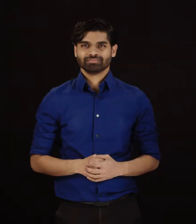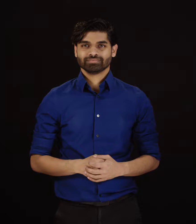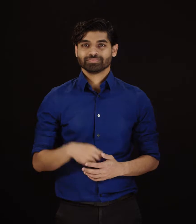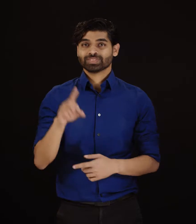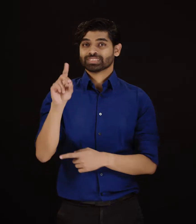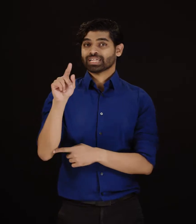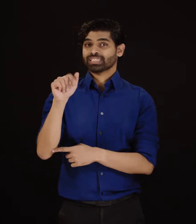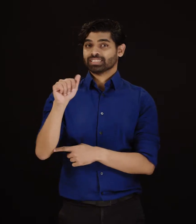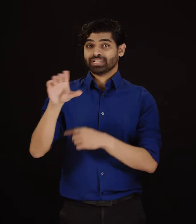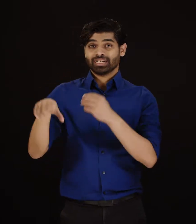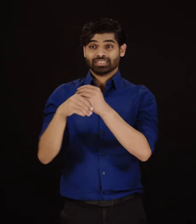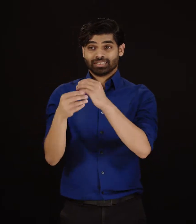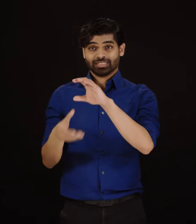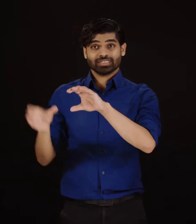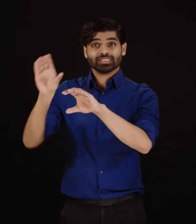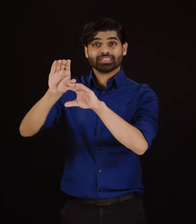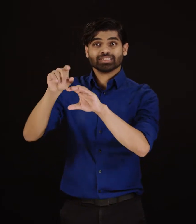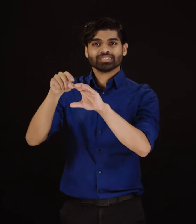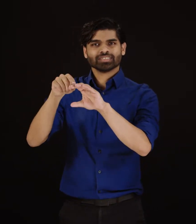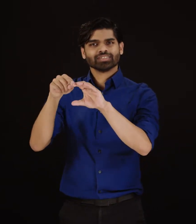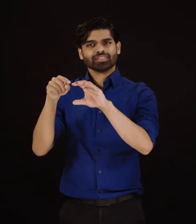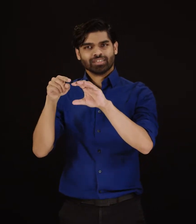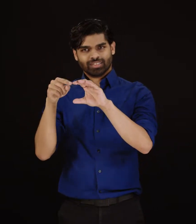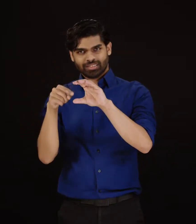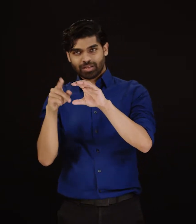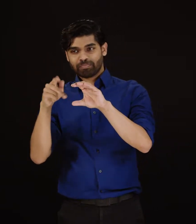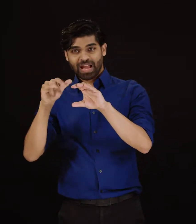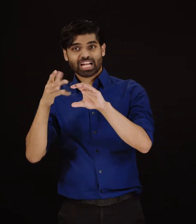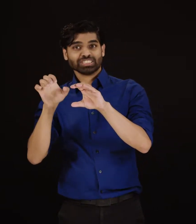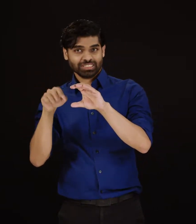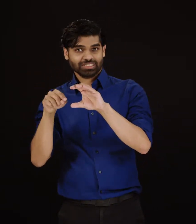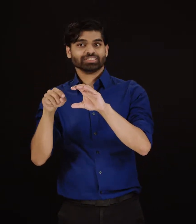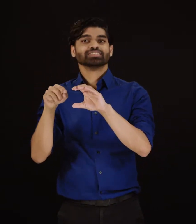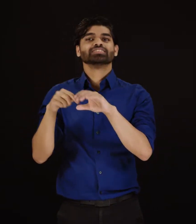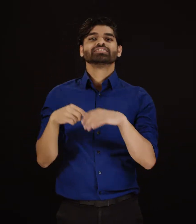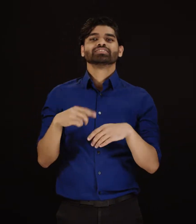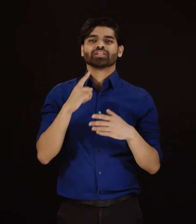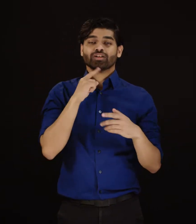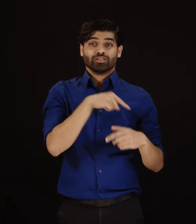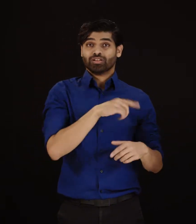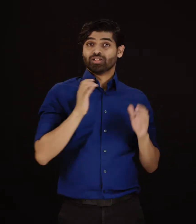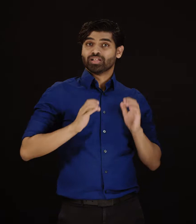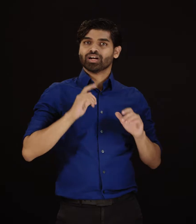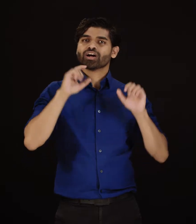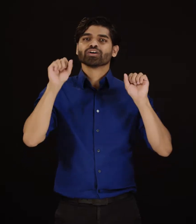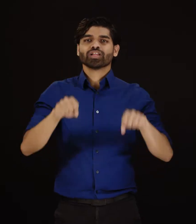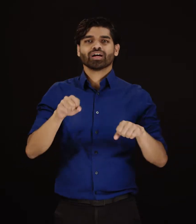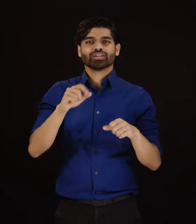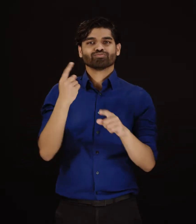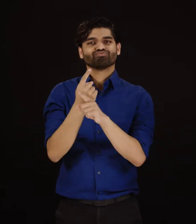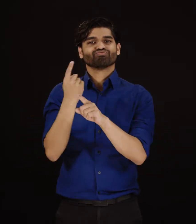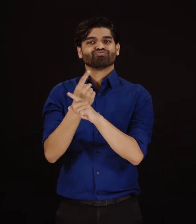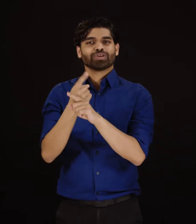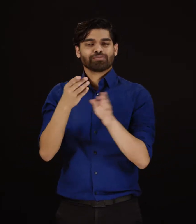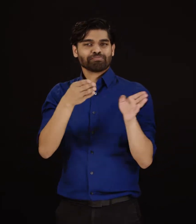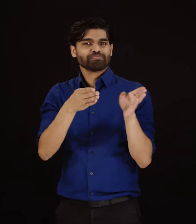A Data Add-on is a package that a customer can add to their plan. It includes a set amount of data at a set price.